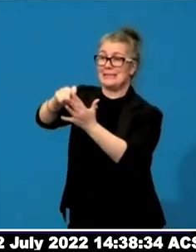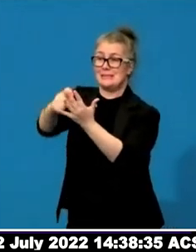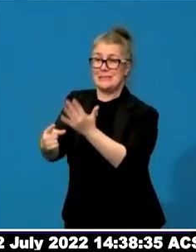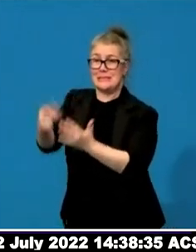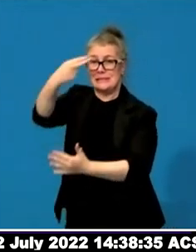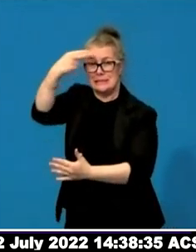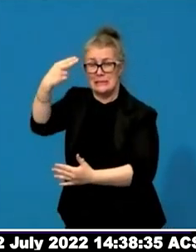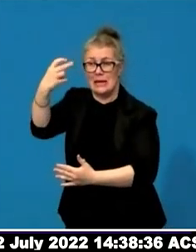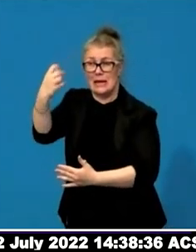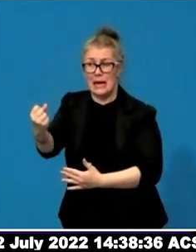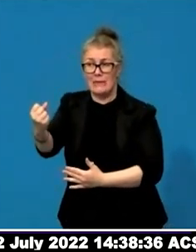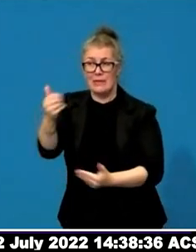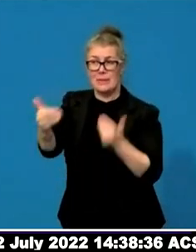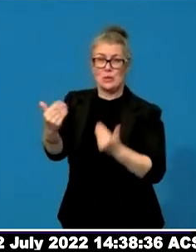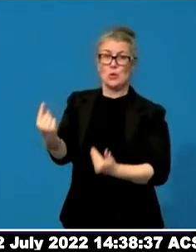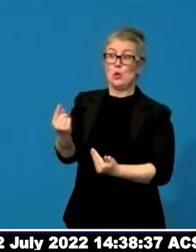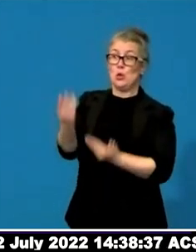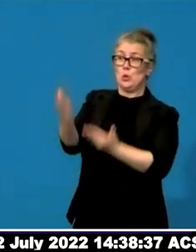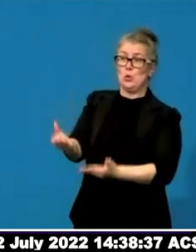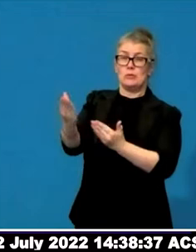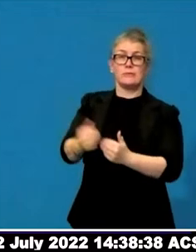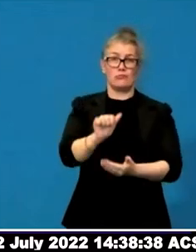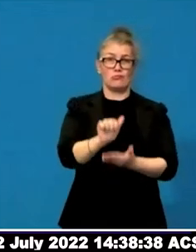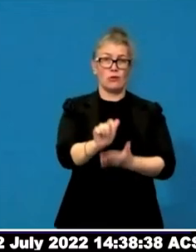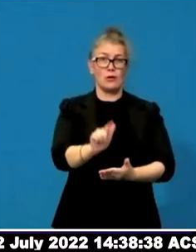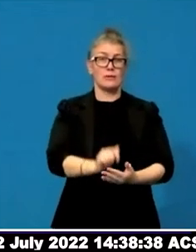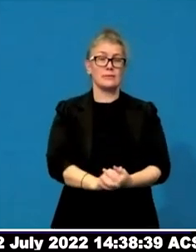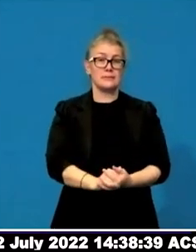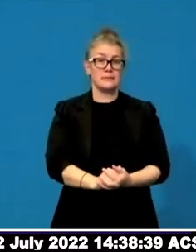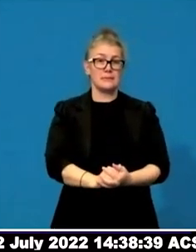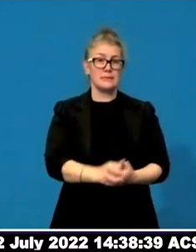You mentioned in your statement the question of support coordinators and what their role is.